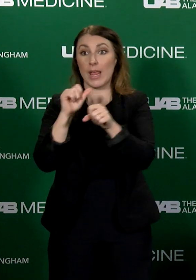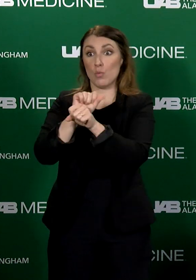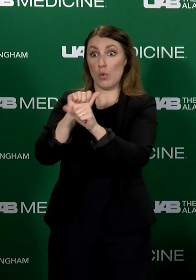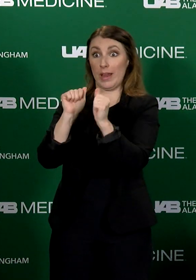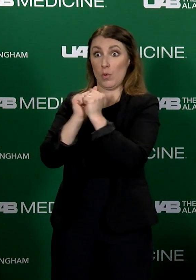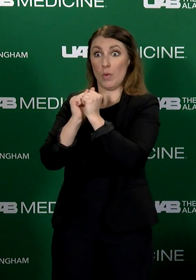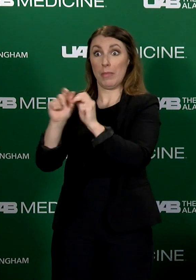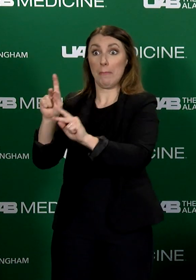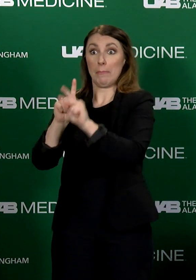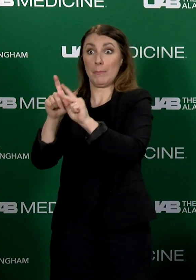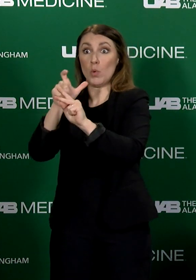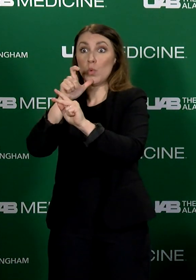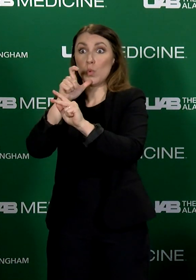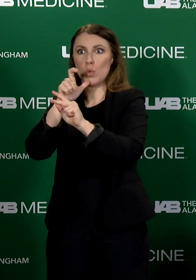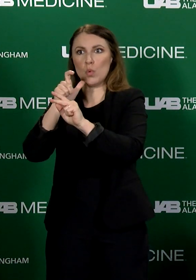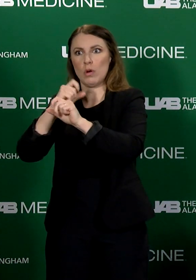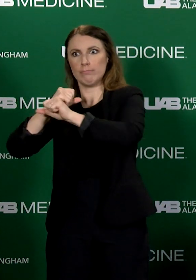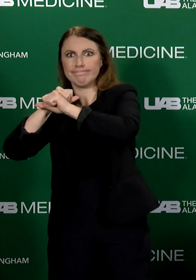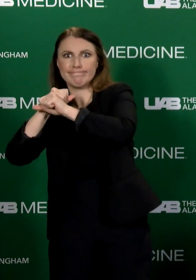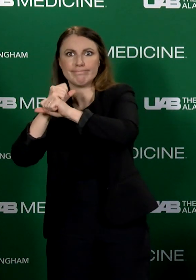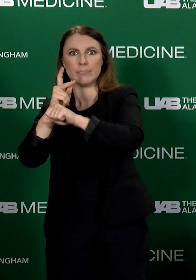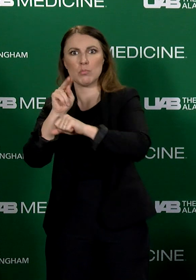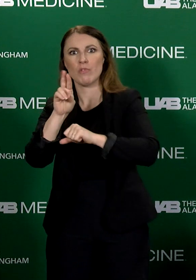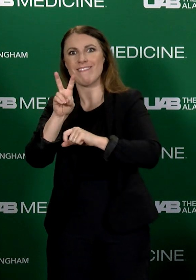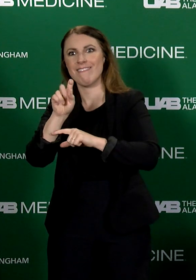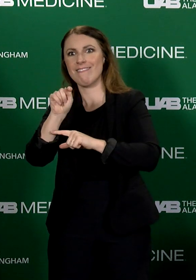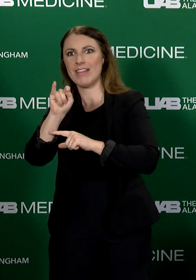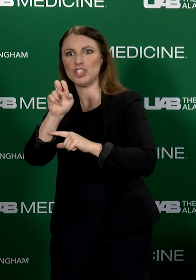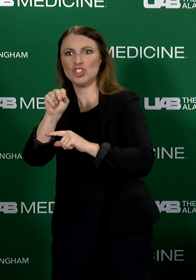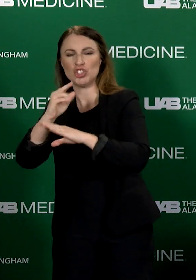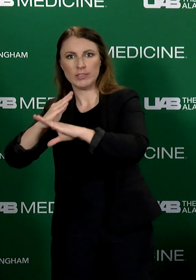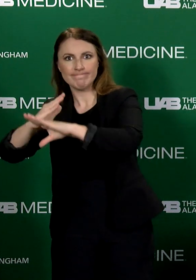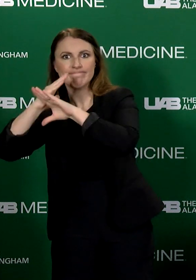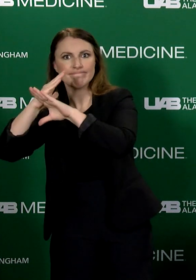clinicians on what those options may be I would like to let you know that